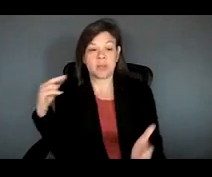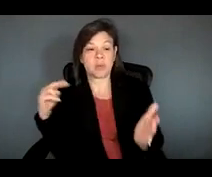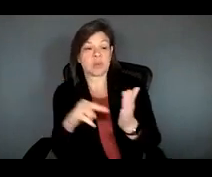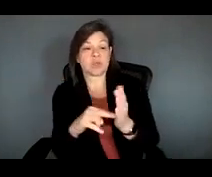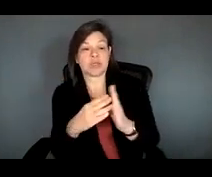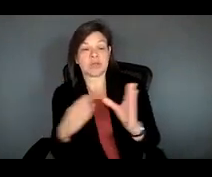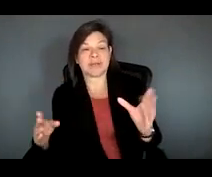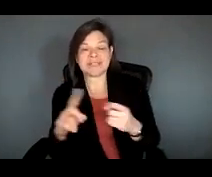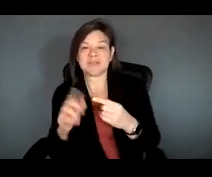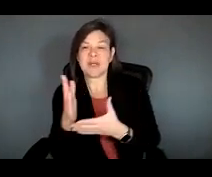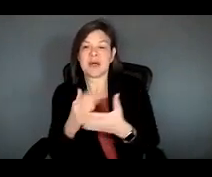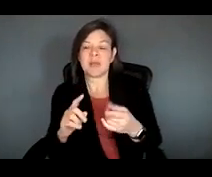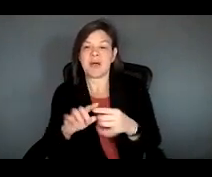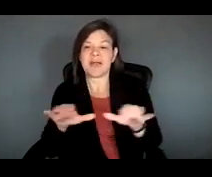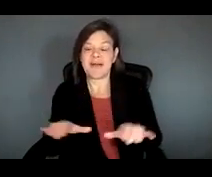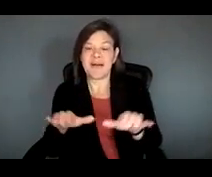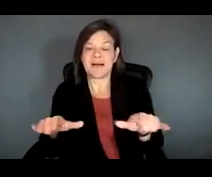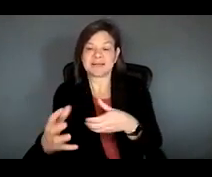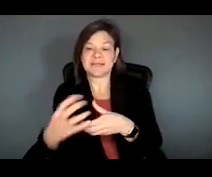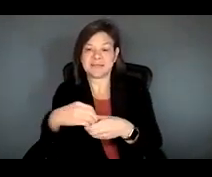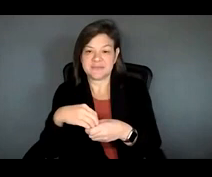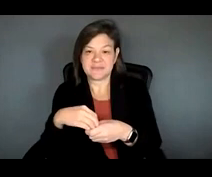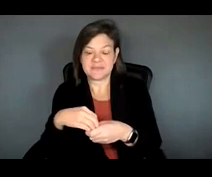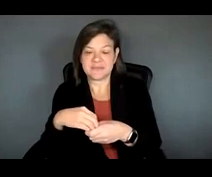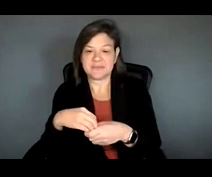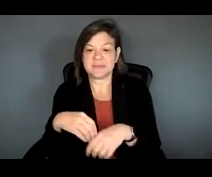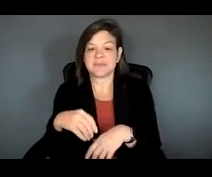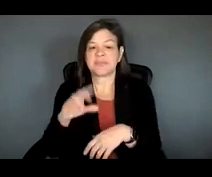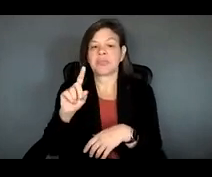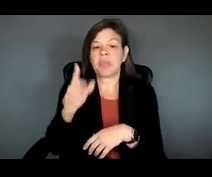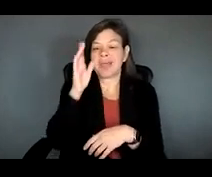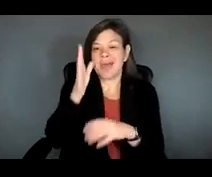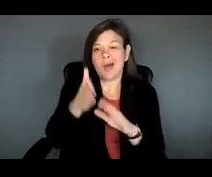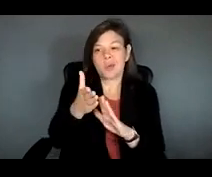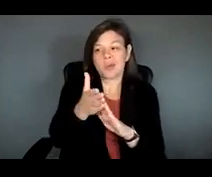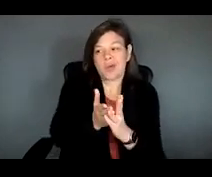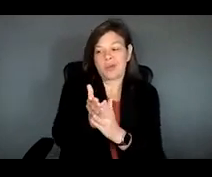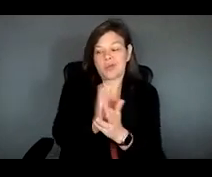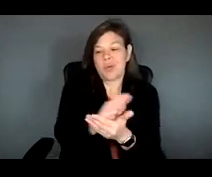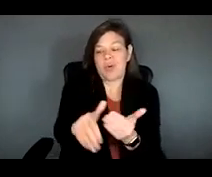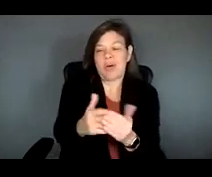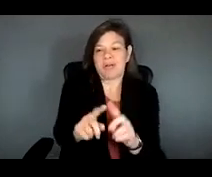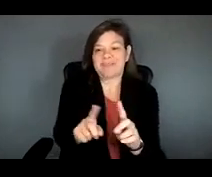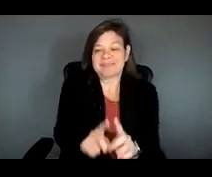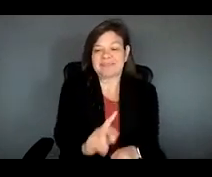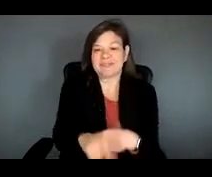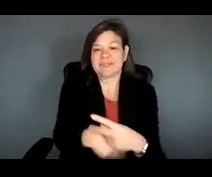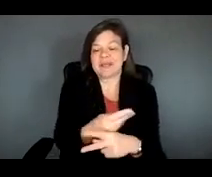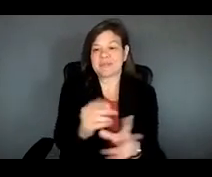that piece of active engagement. And that will run through all of these different types of sessions.